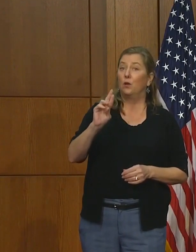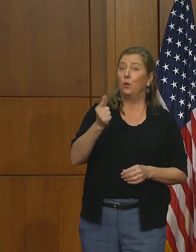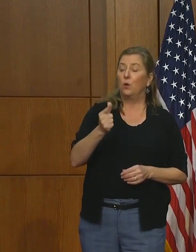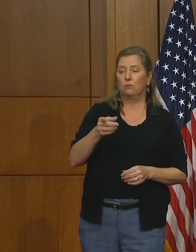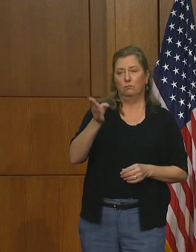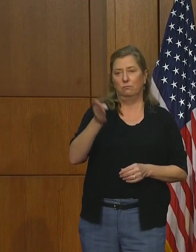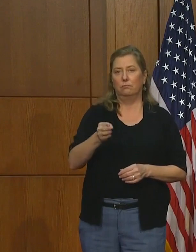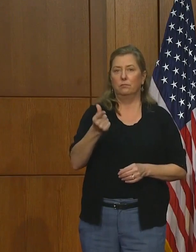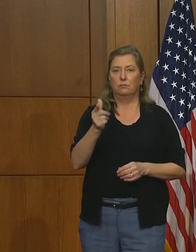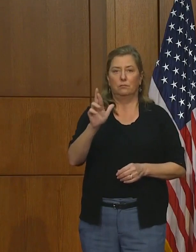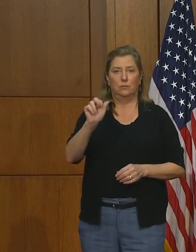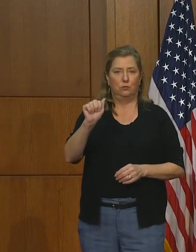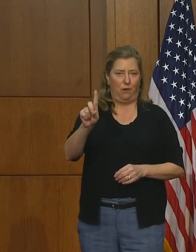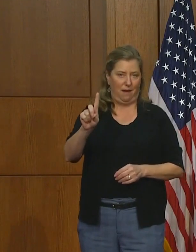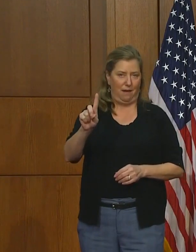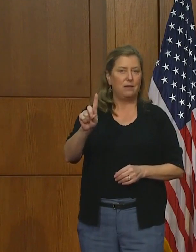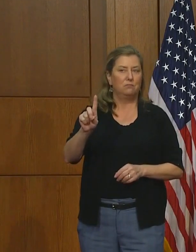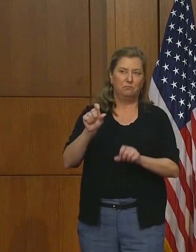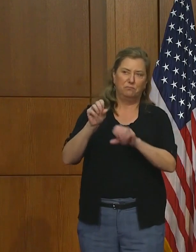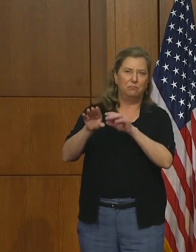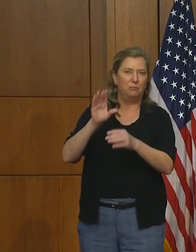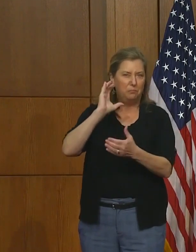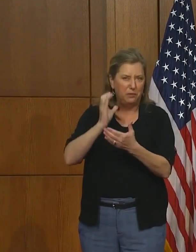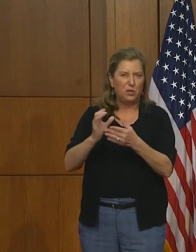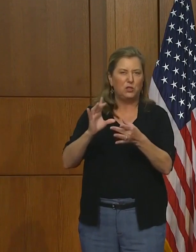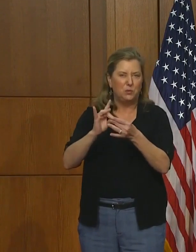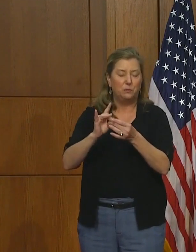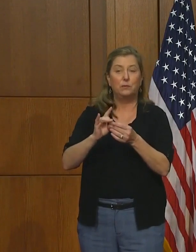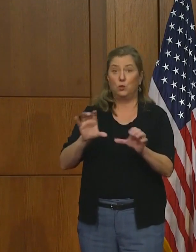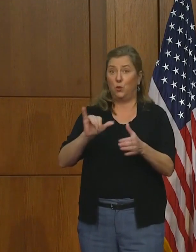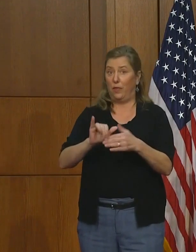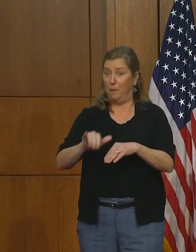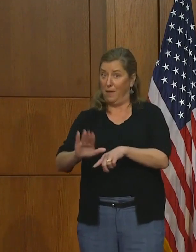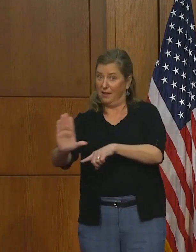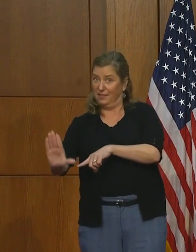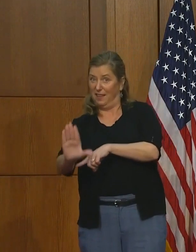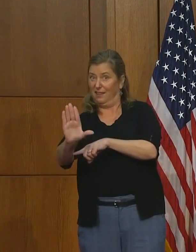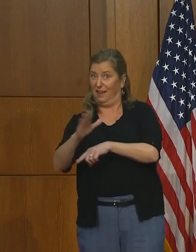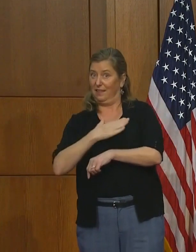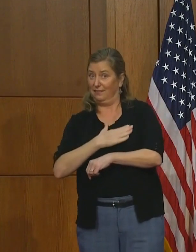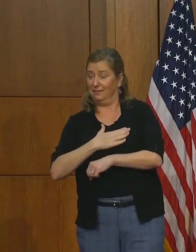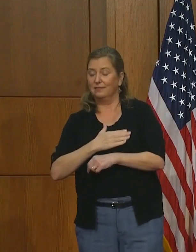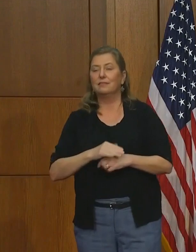PEAK THAT AGAIN. VPM DOT ORG